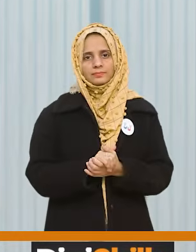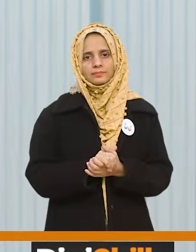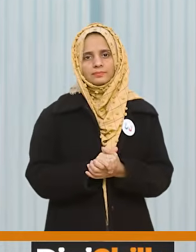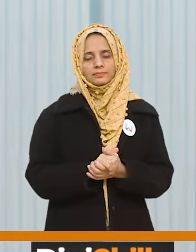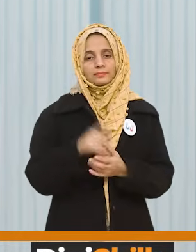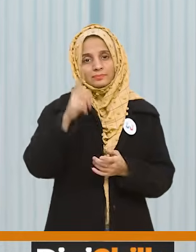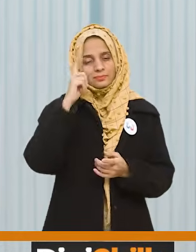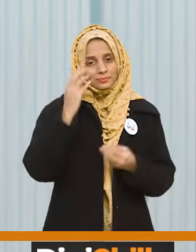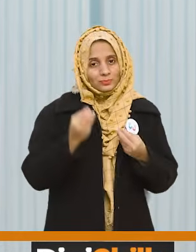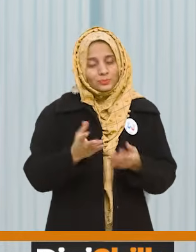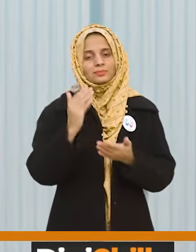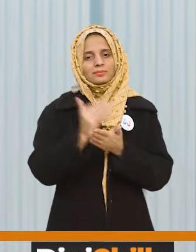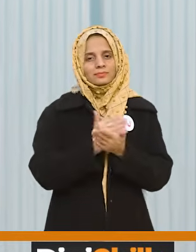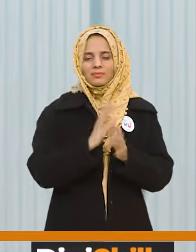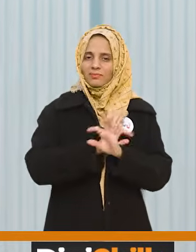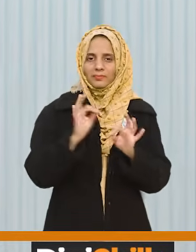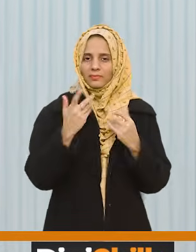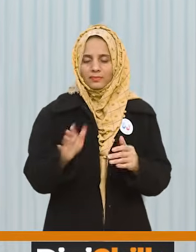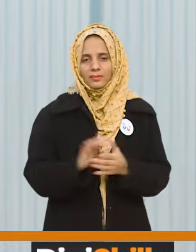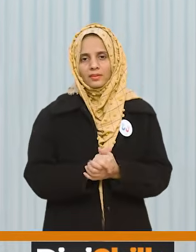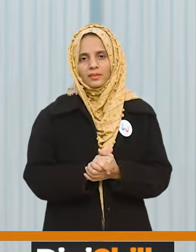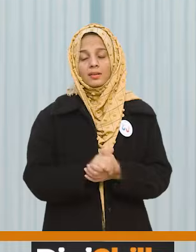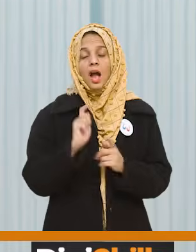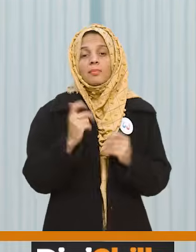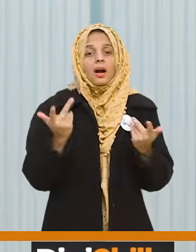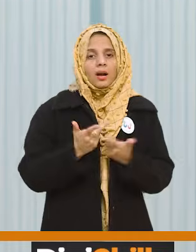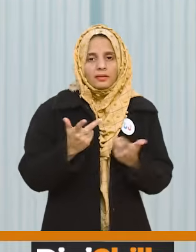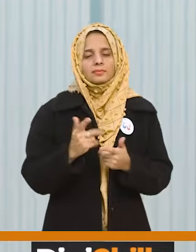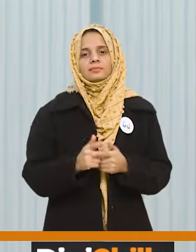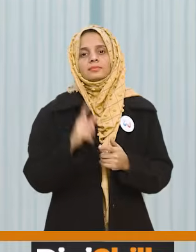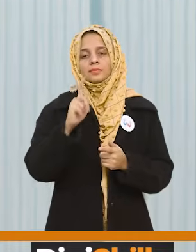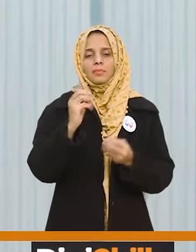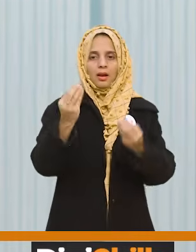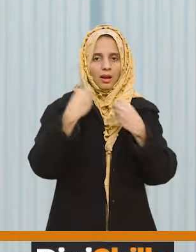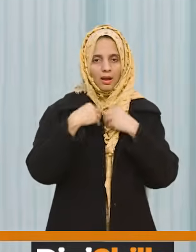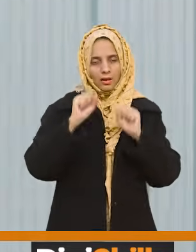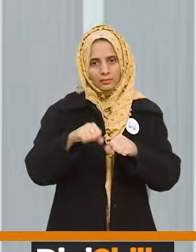You have taken the initial steps as to what you should do when a project is awarded.